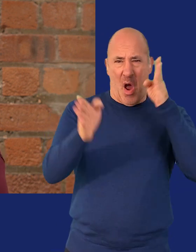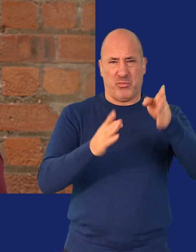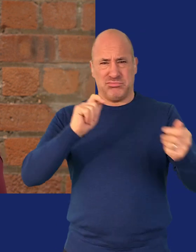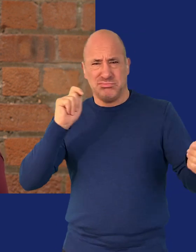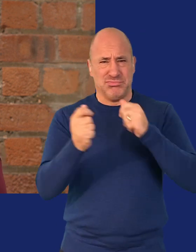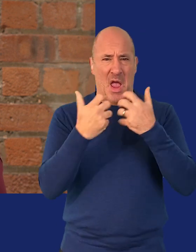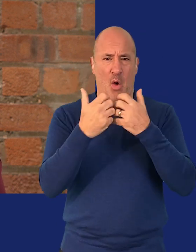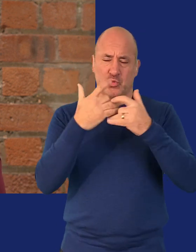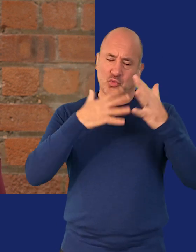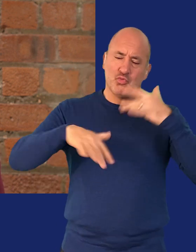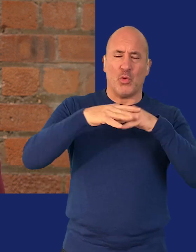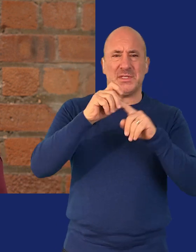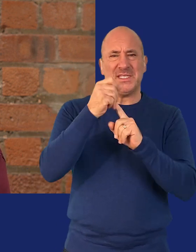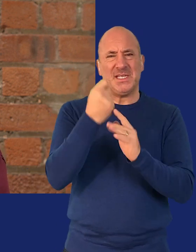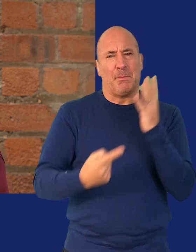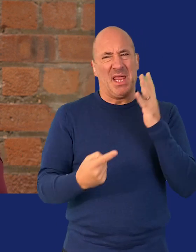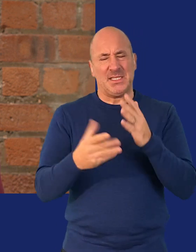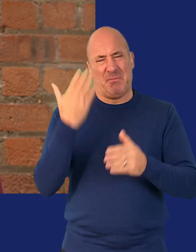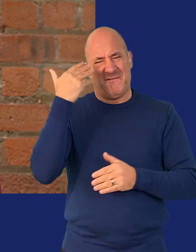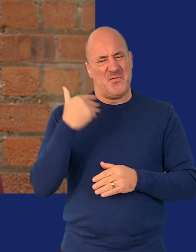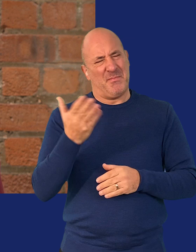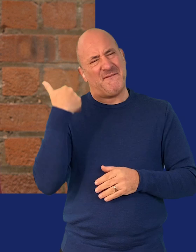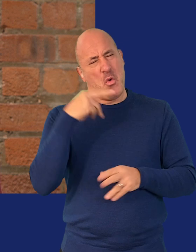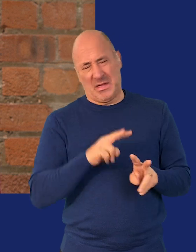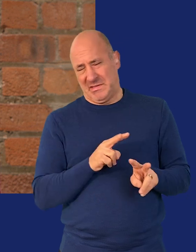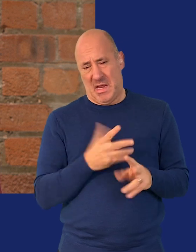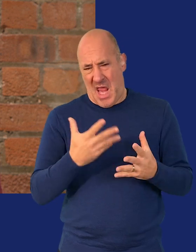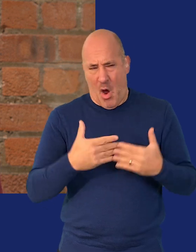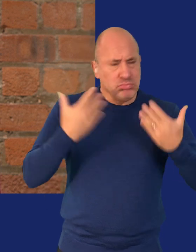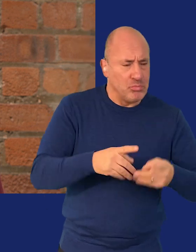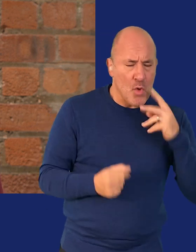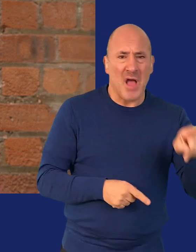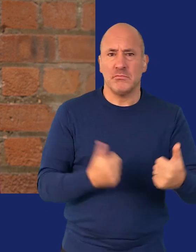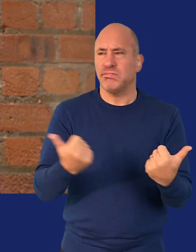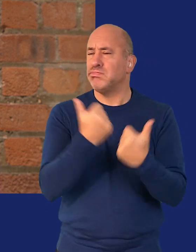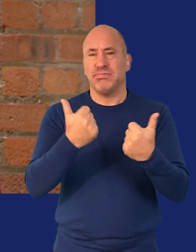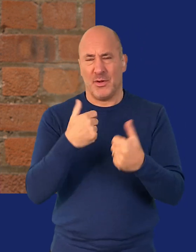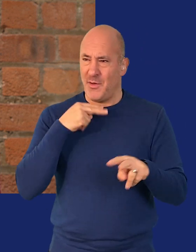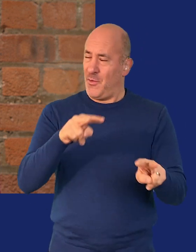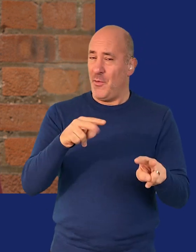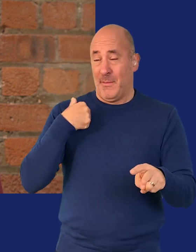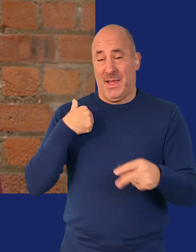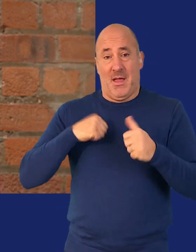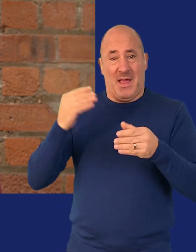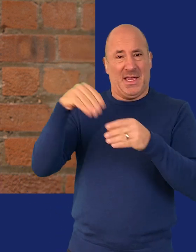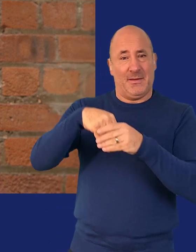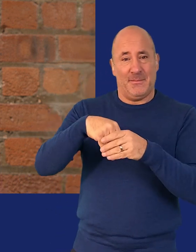are authentically changing the narrative around social disability.